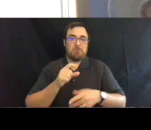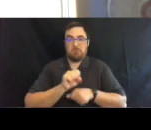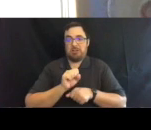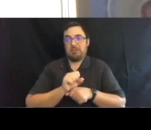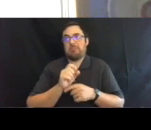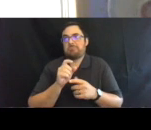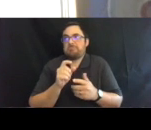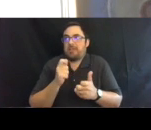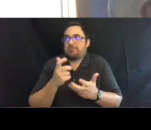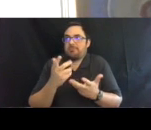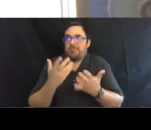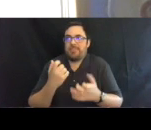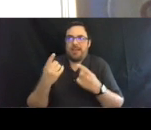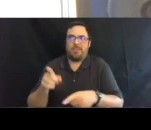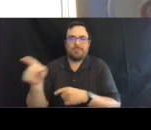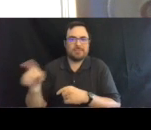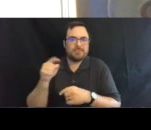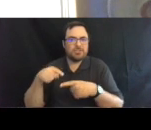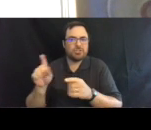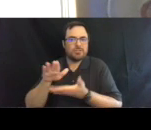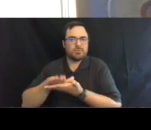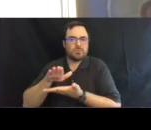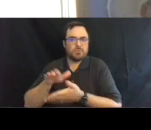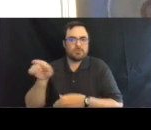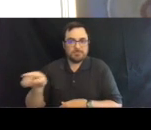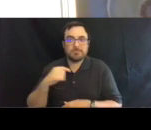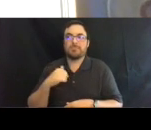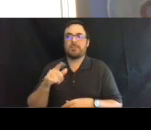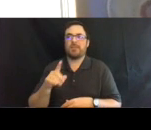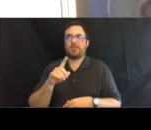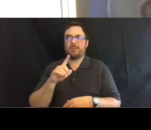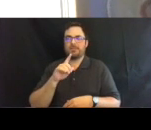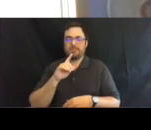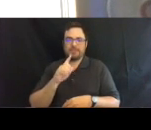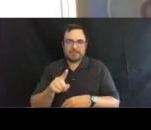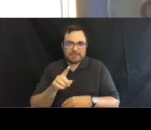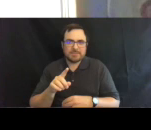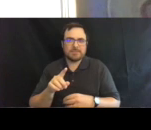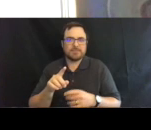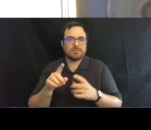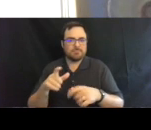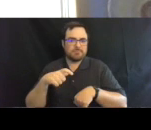something from their curriculum but there is there's also a time for